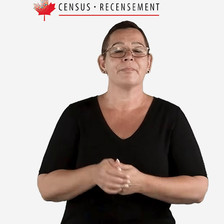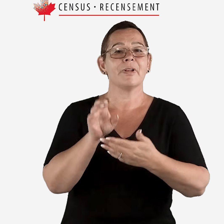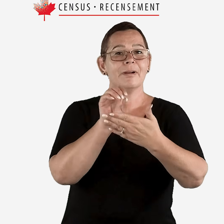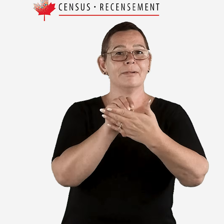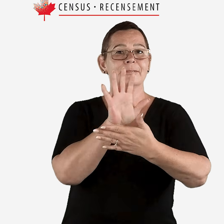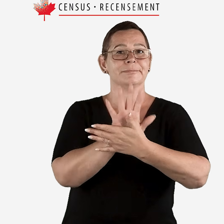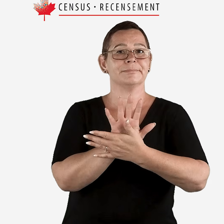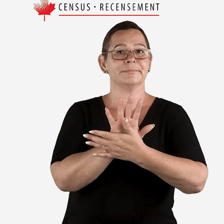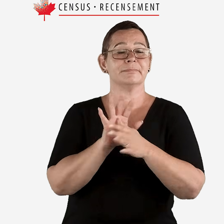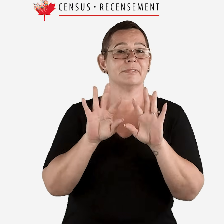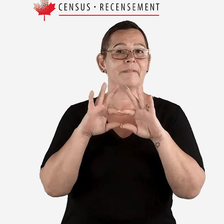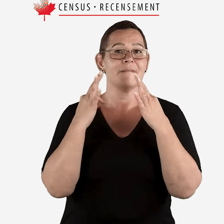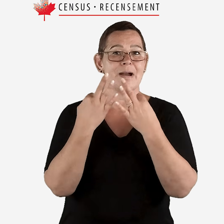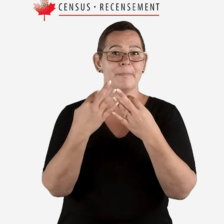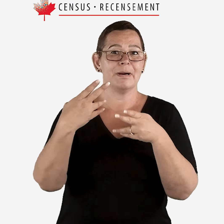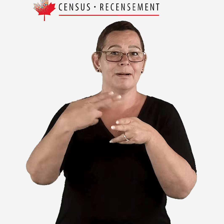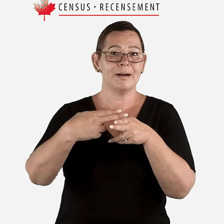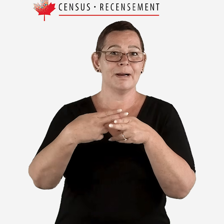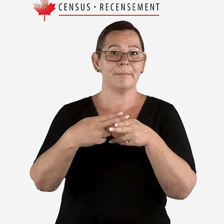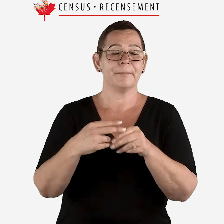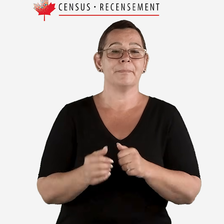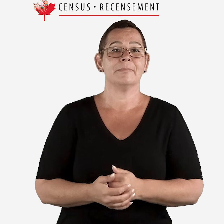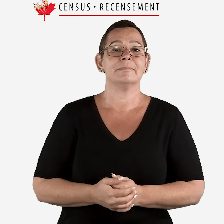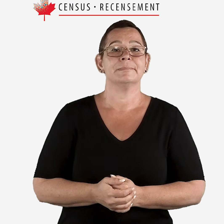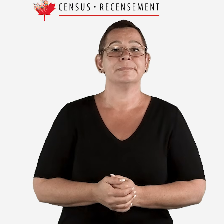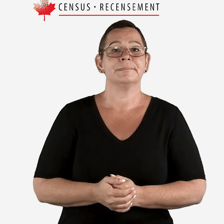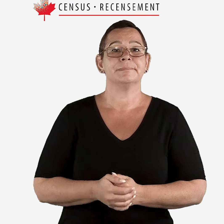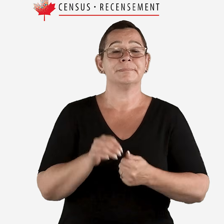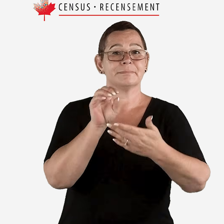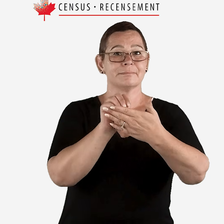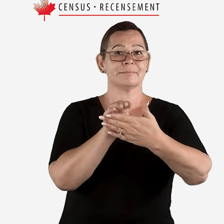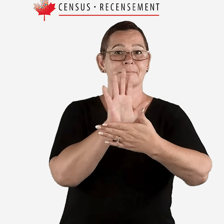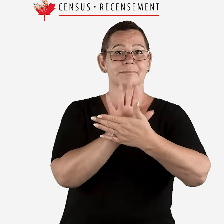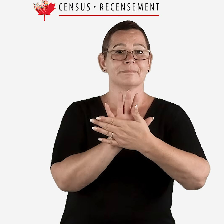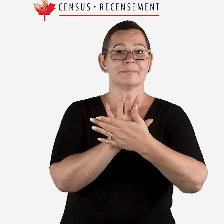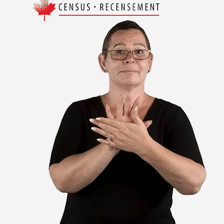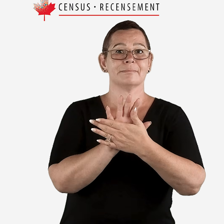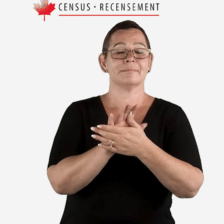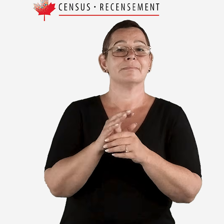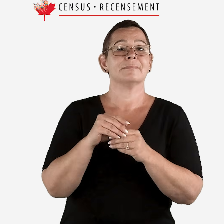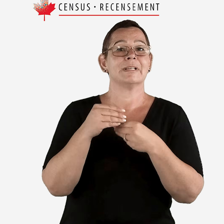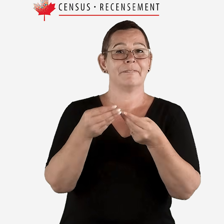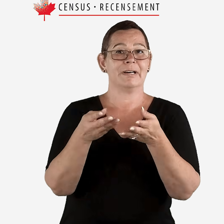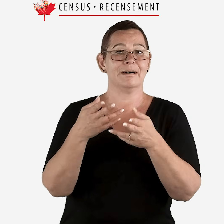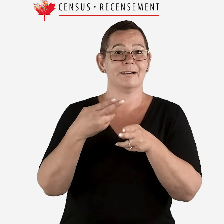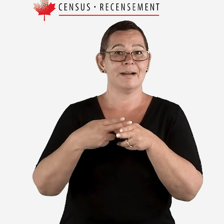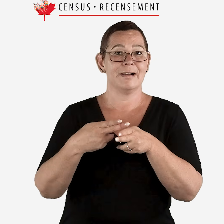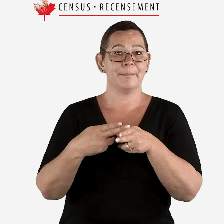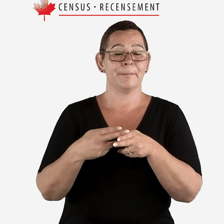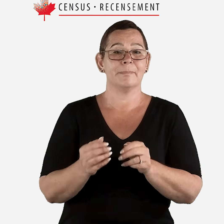Write-in field: Family name Write-in field: Given name